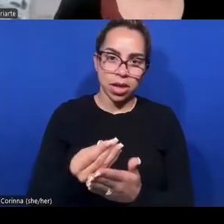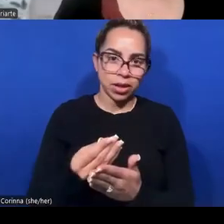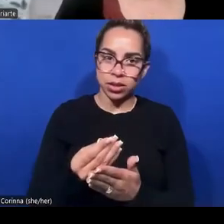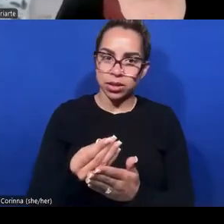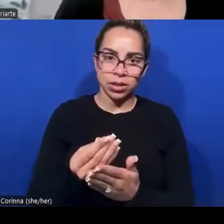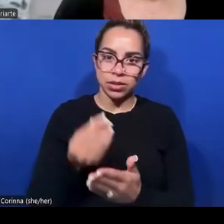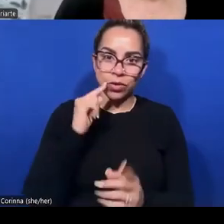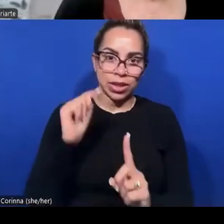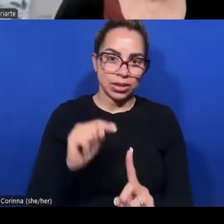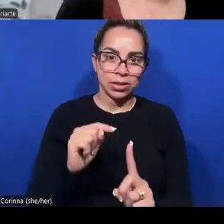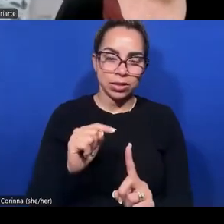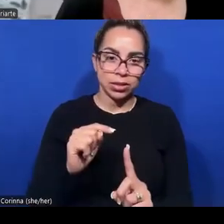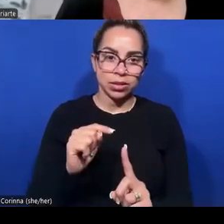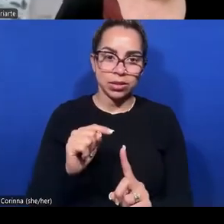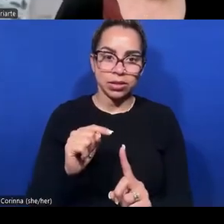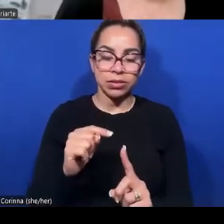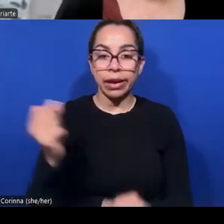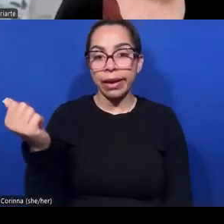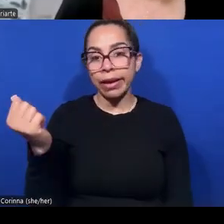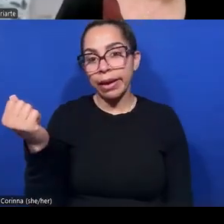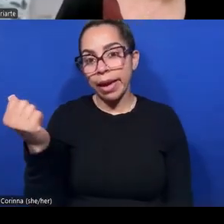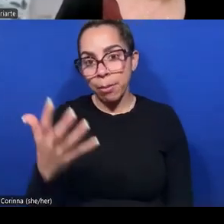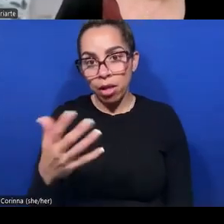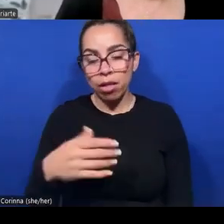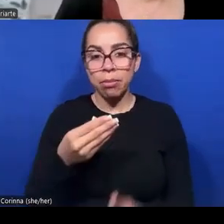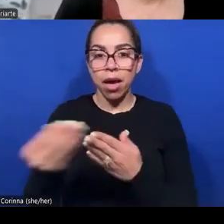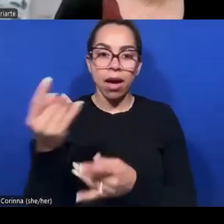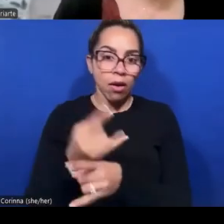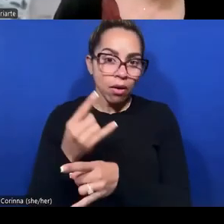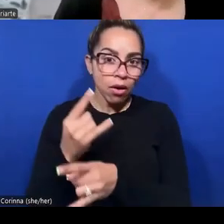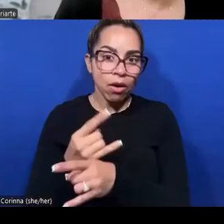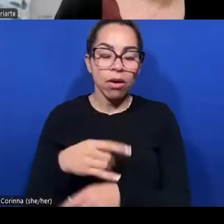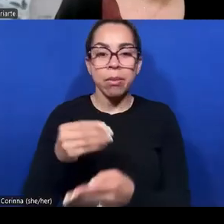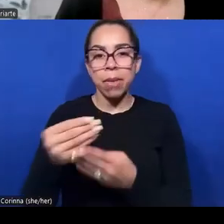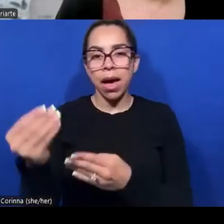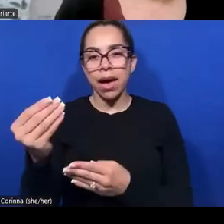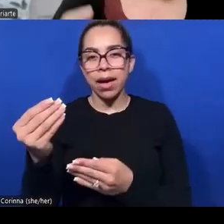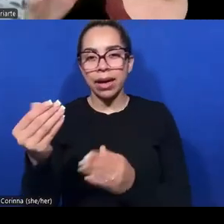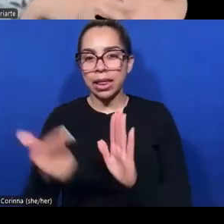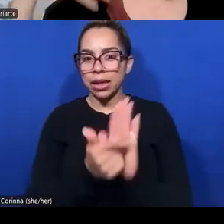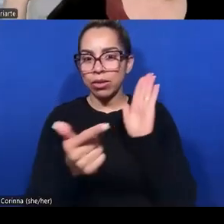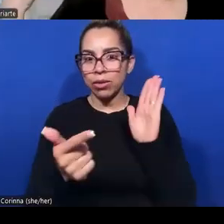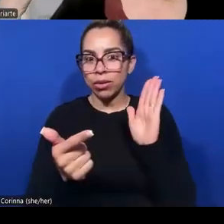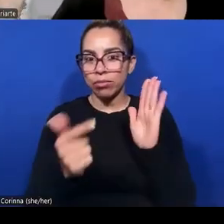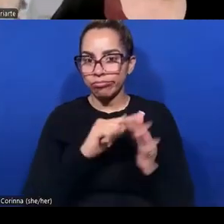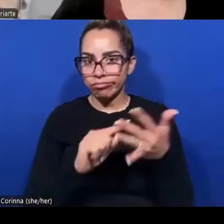So you can't use it to gamble, to buy alcohol, to buy an illegal item, to give someone